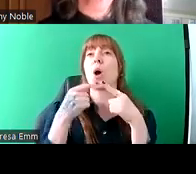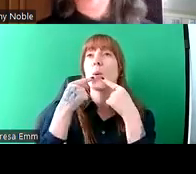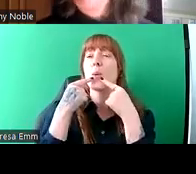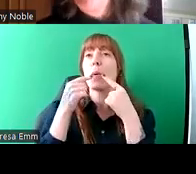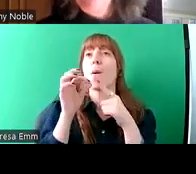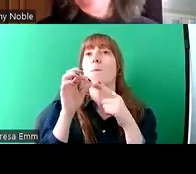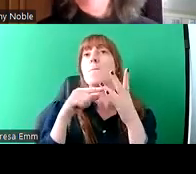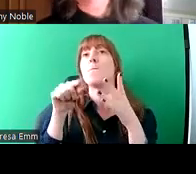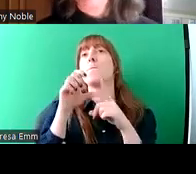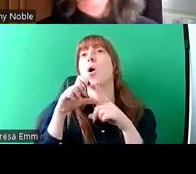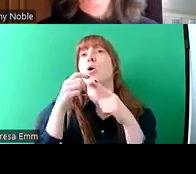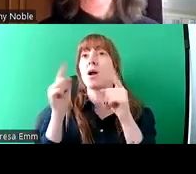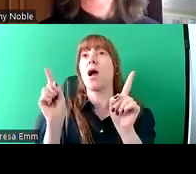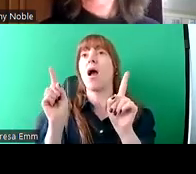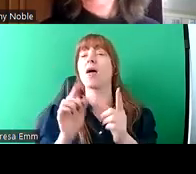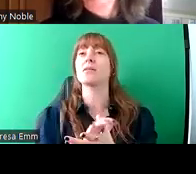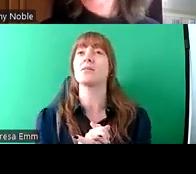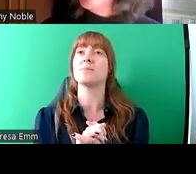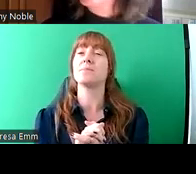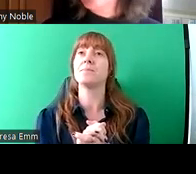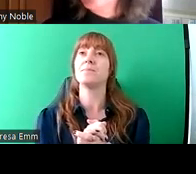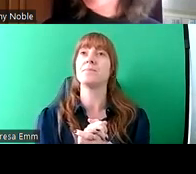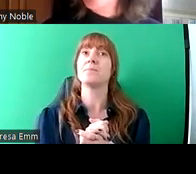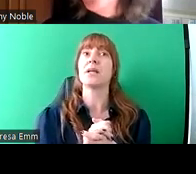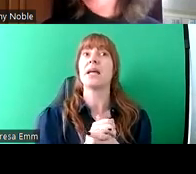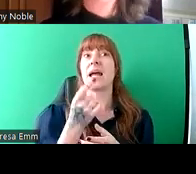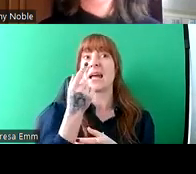You should be able to find out more if you use the QR codes that are coming up, you should be